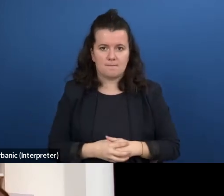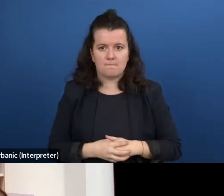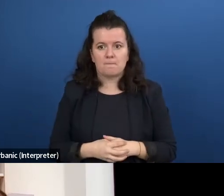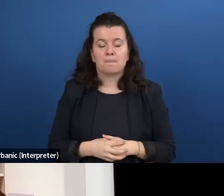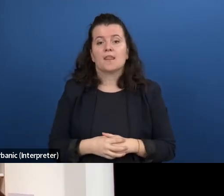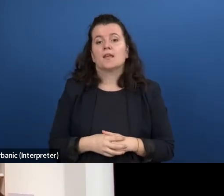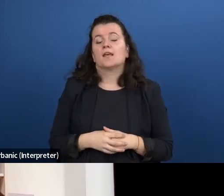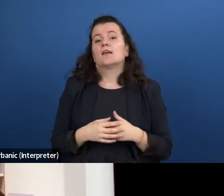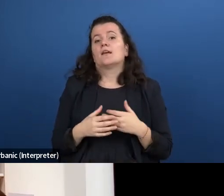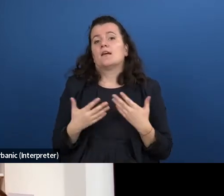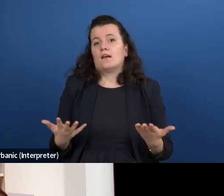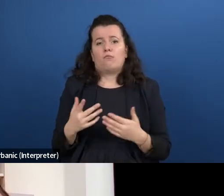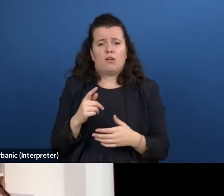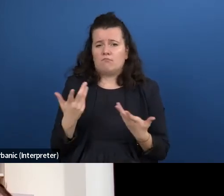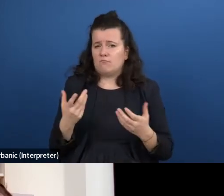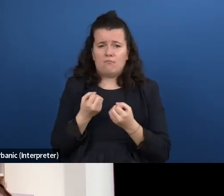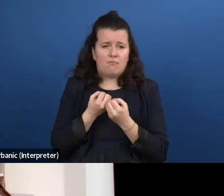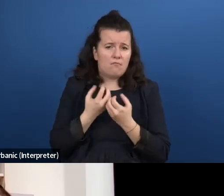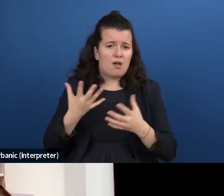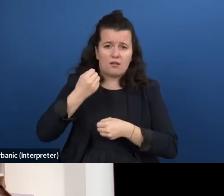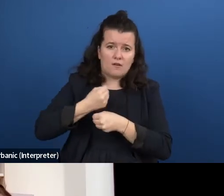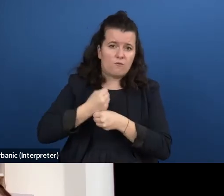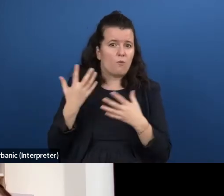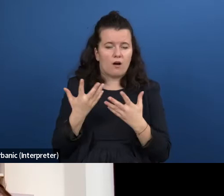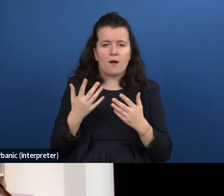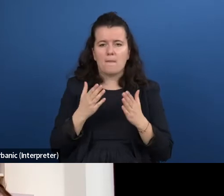the legal framework, studies and reports on traffic, prostitution,